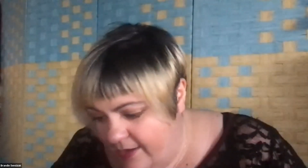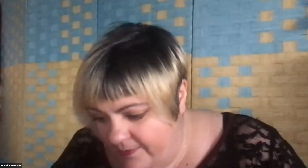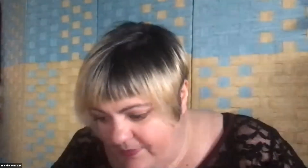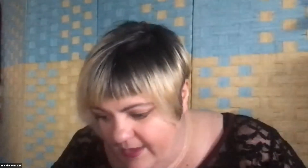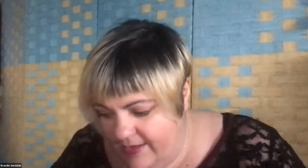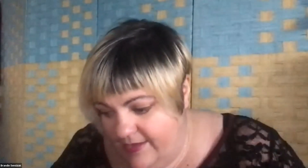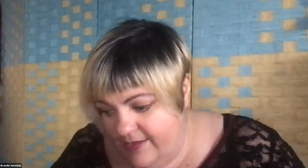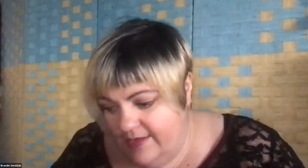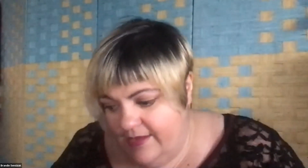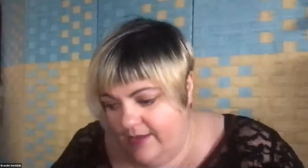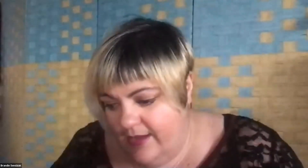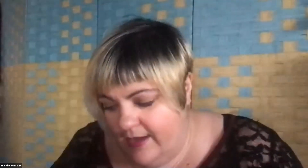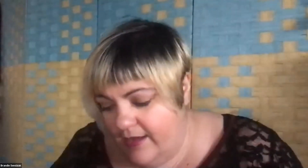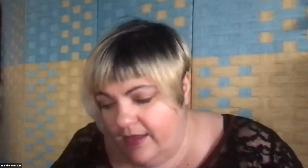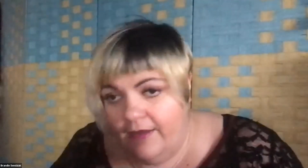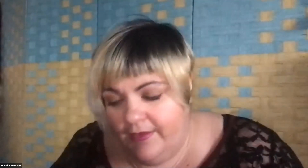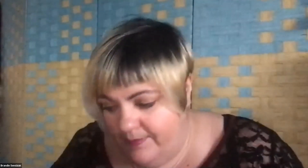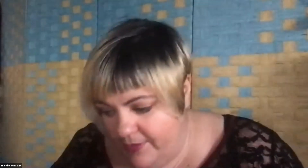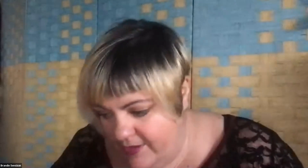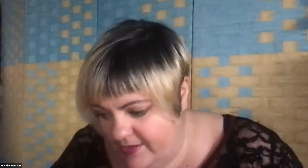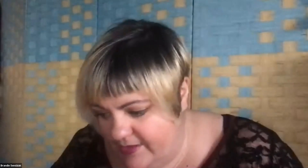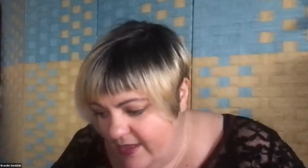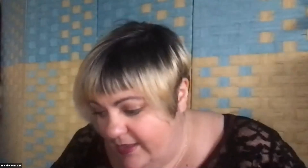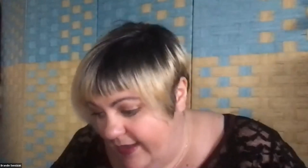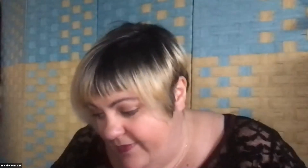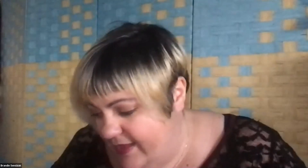little chance of survival. We 're really concerned that this